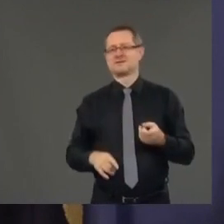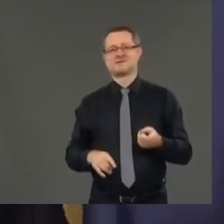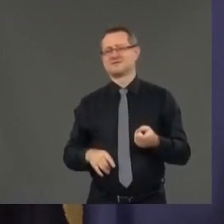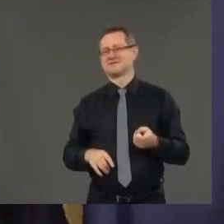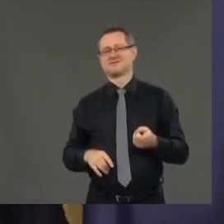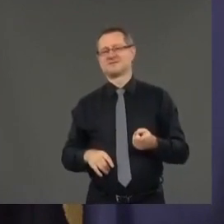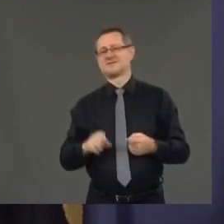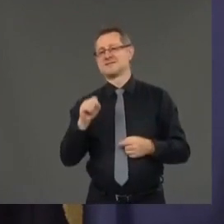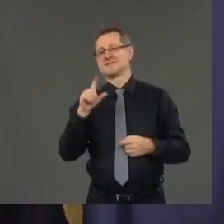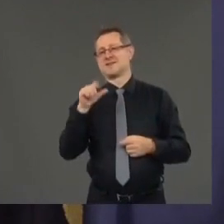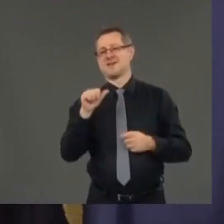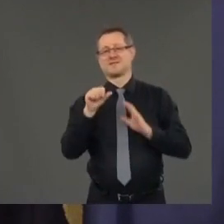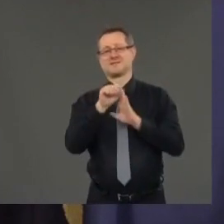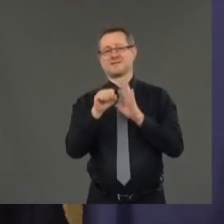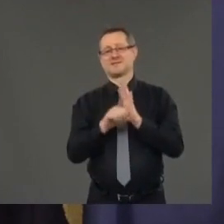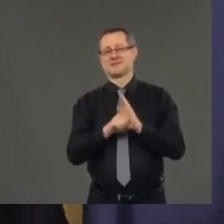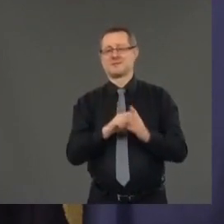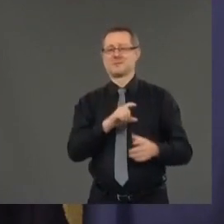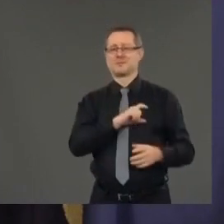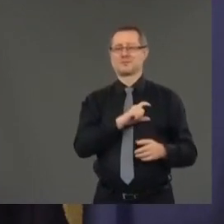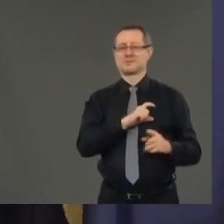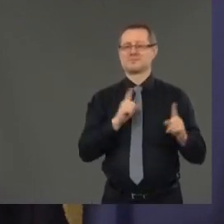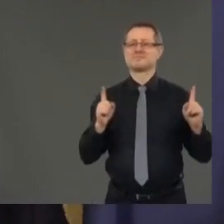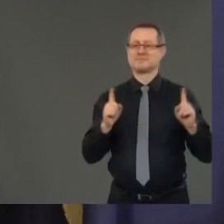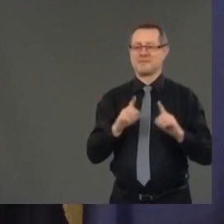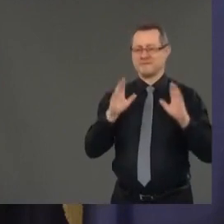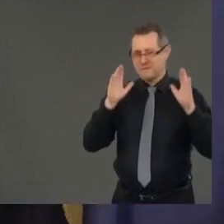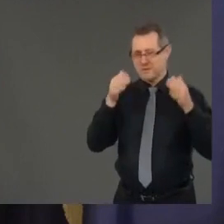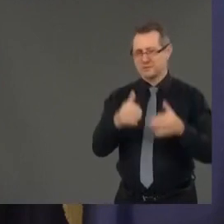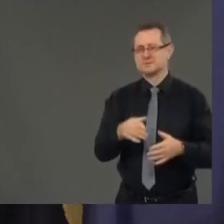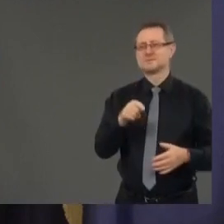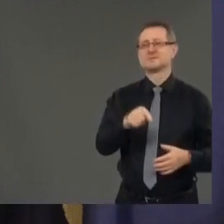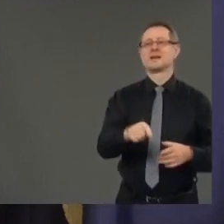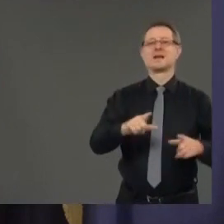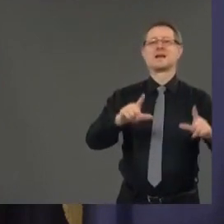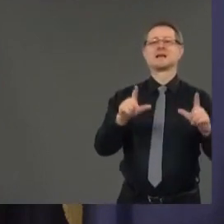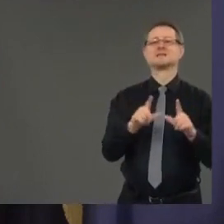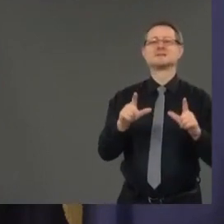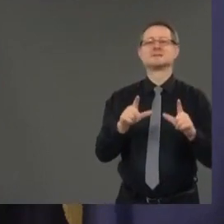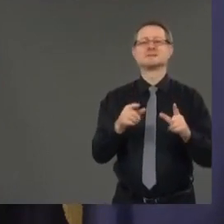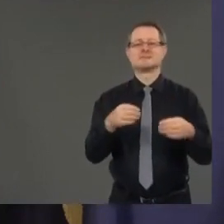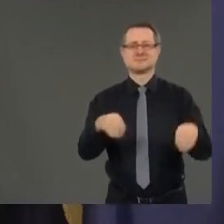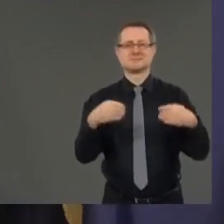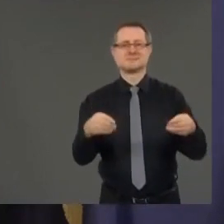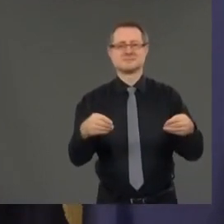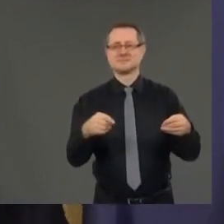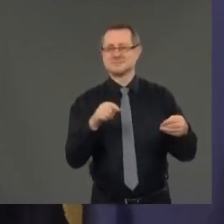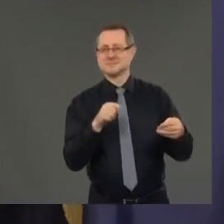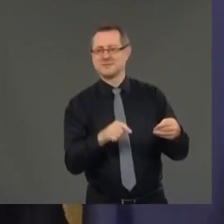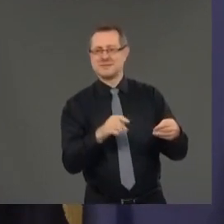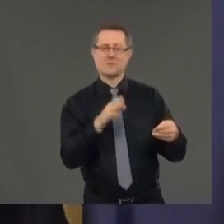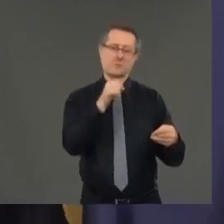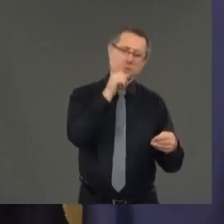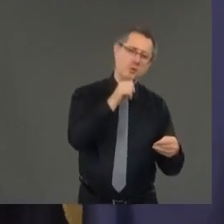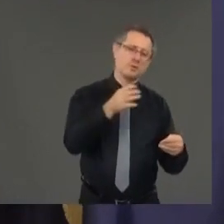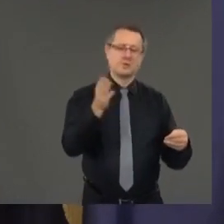TABLE AND DRINK.